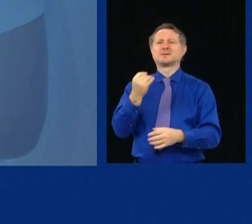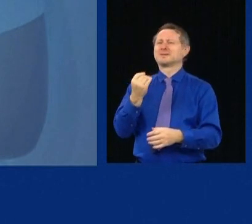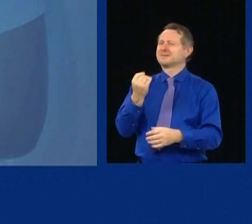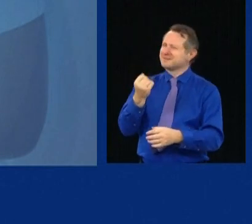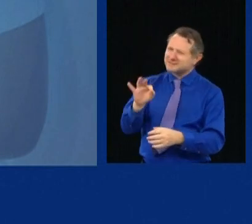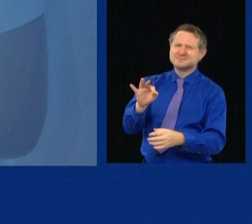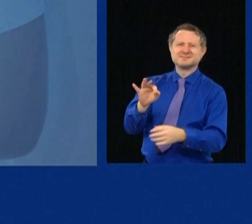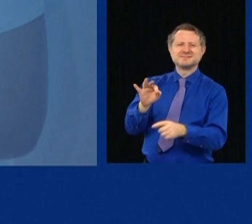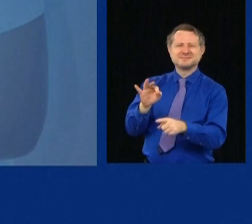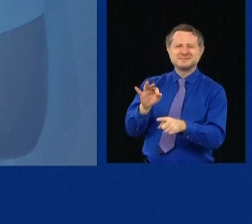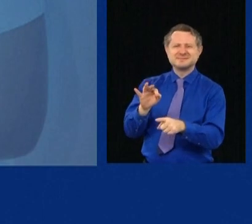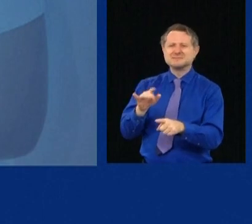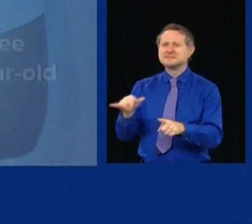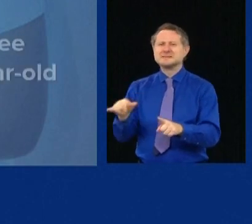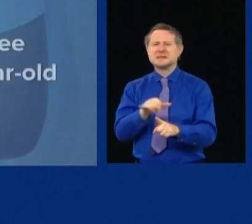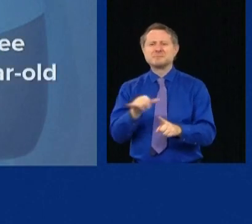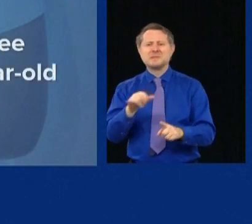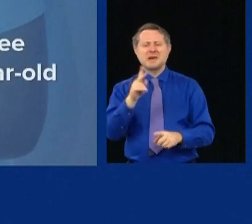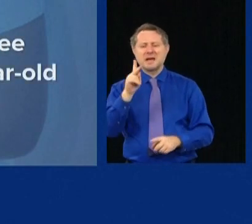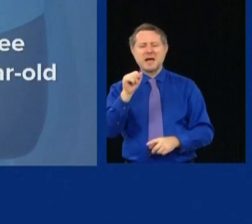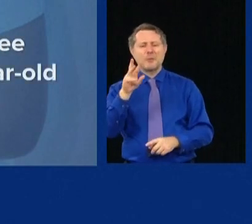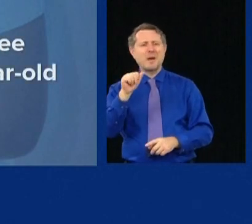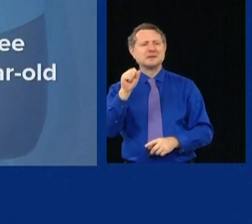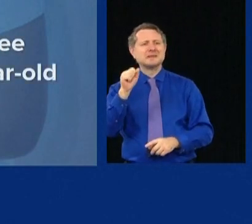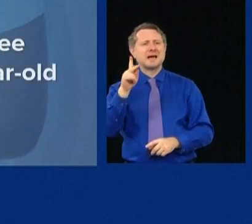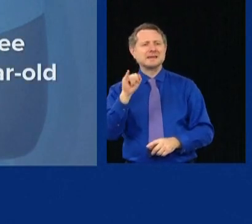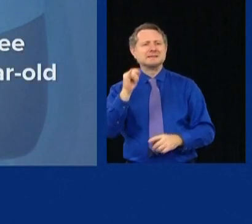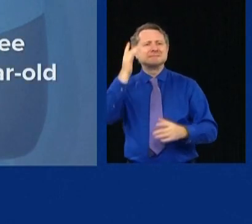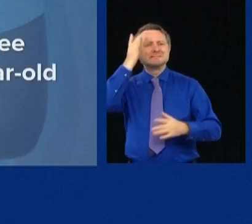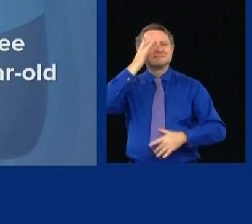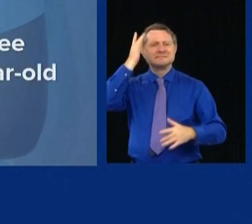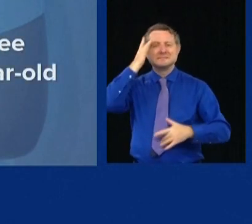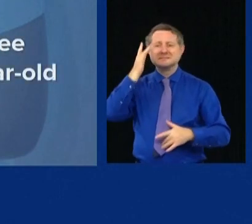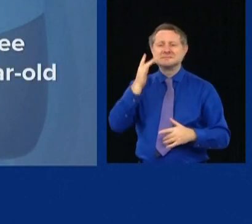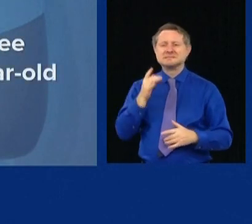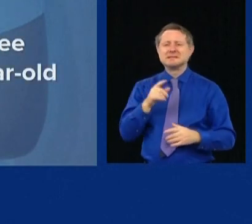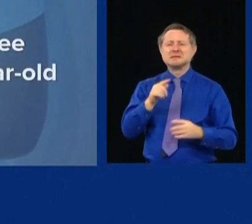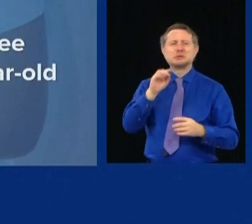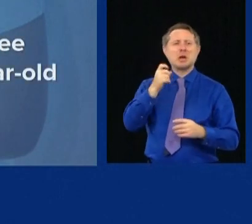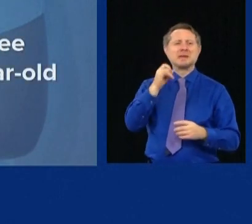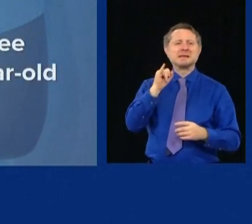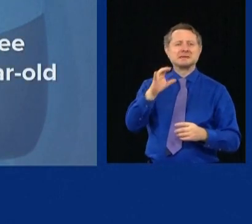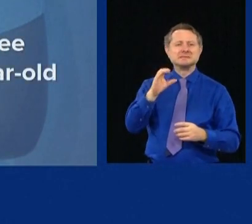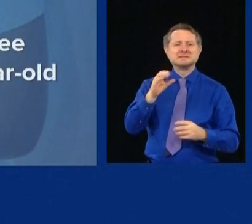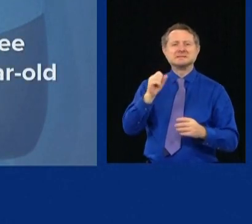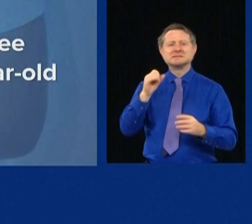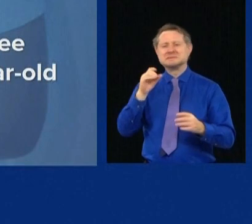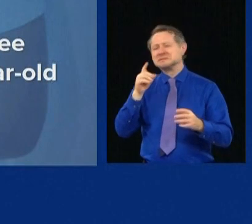COVID-RELATED ILLNESS IN CHILDREN.